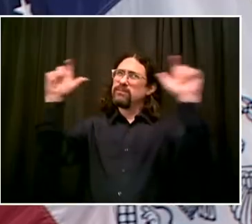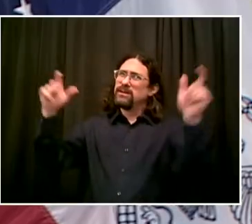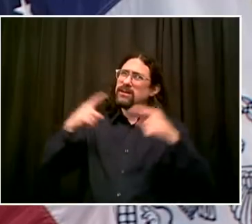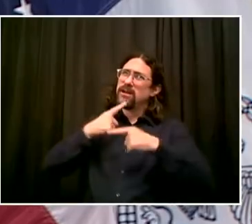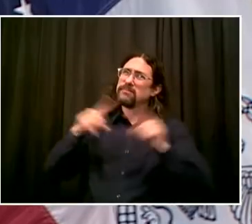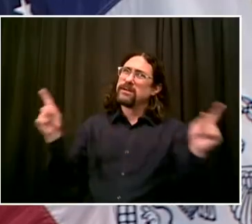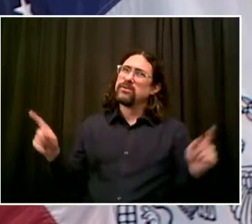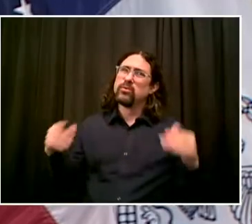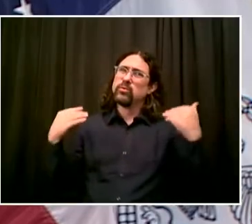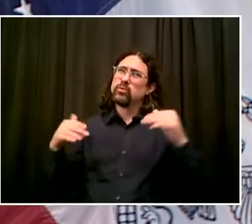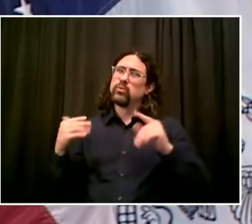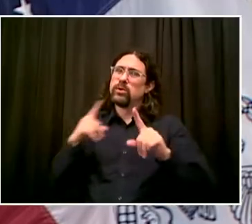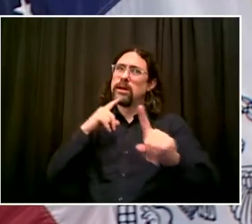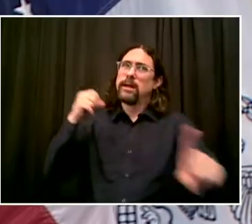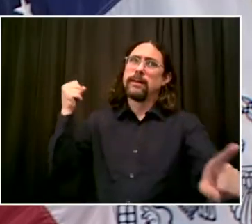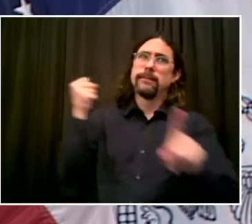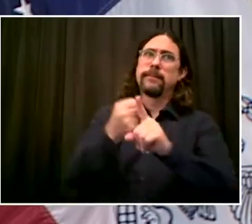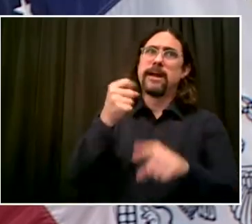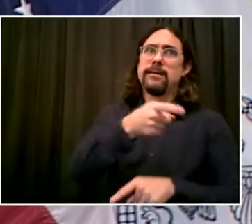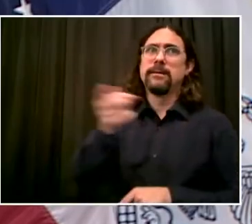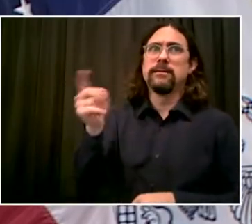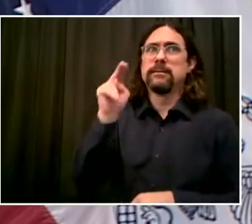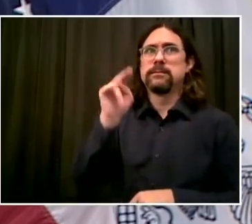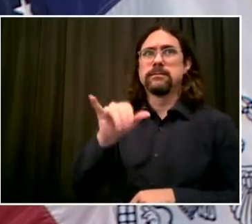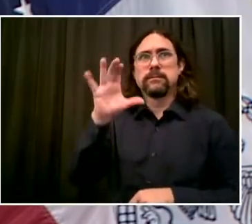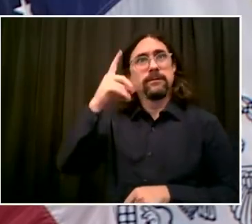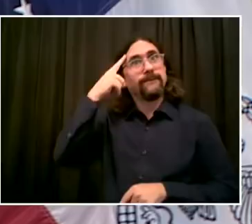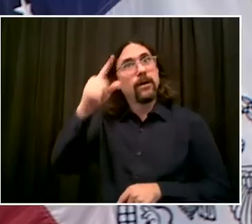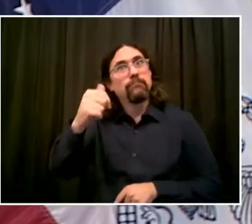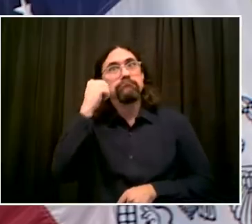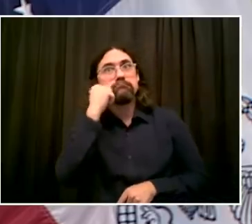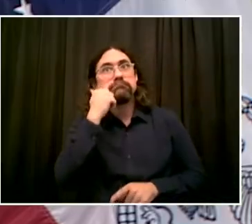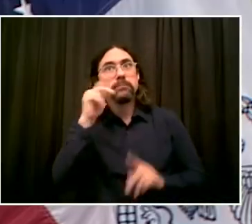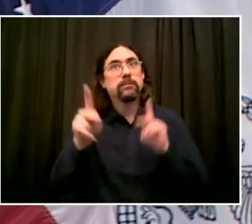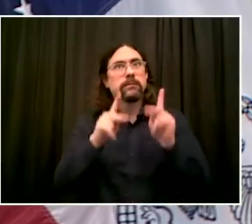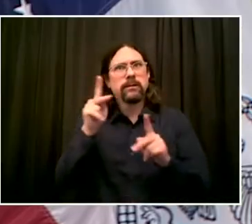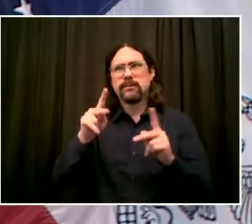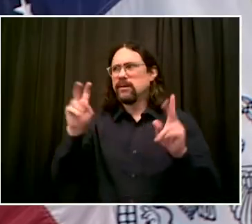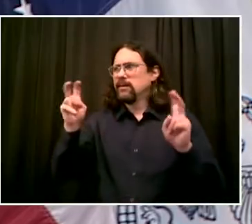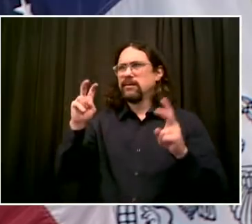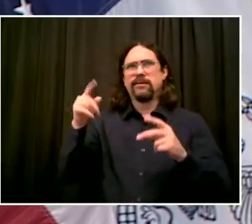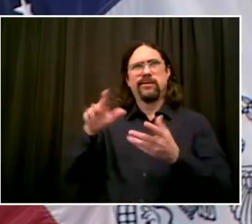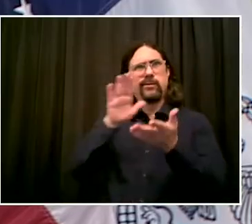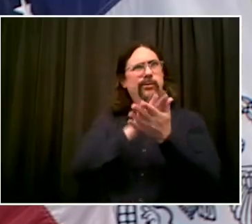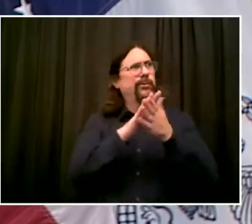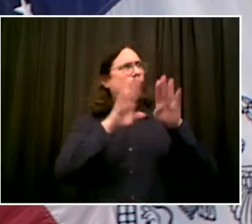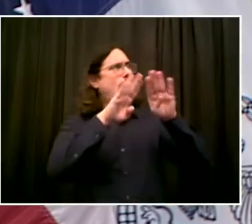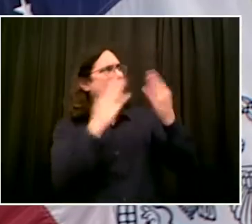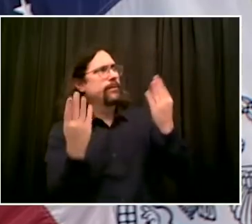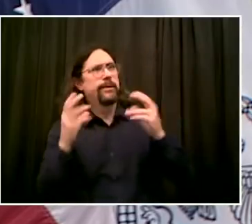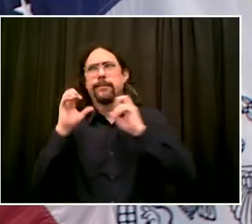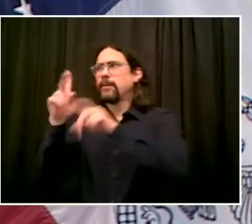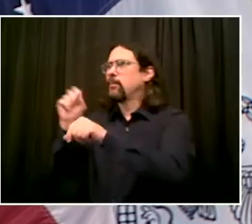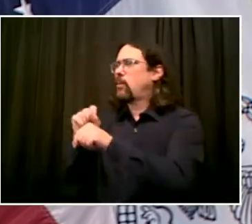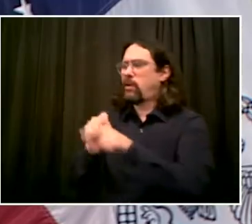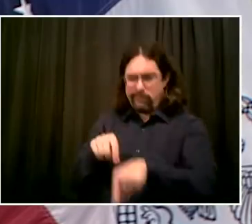BECAUSE, IT'S A BIG ANNOUNCEMENT BECAUSE IT'S A BIG IMPACT. FOR THE PEOPLE OF THE CITY, FOR THLIE VES OF EVERYDAY PEOPLE,